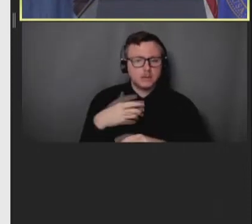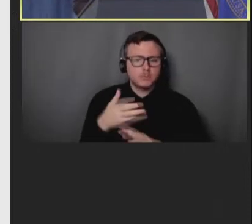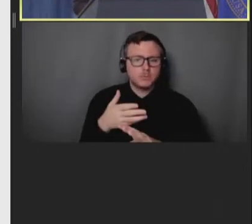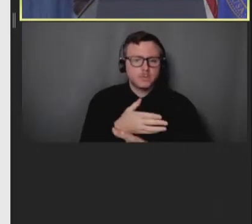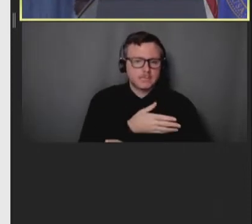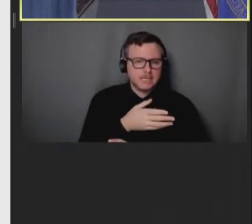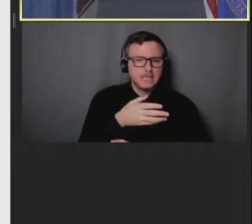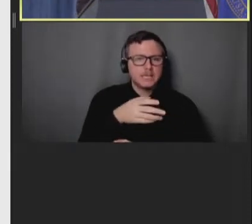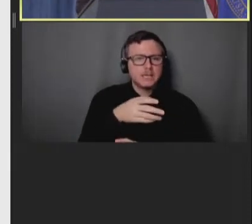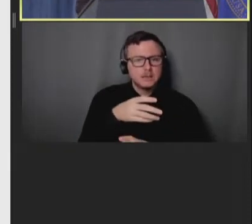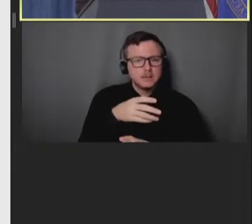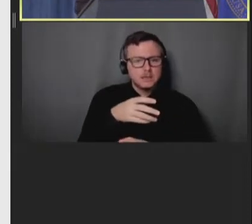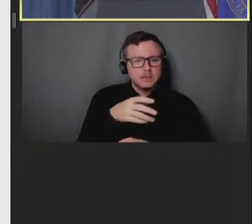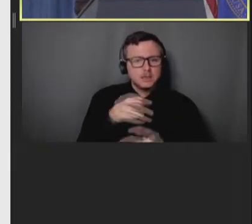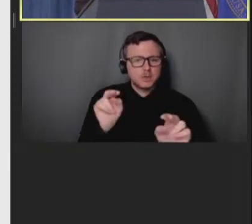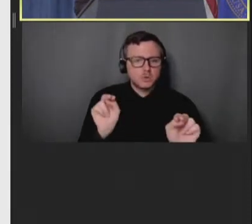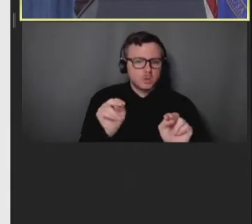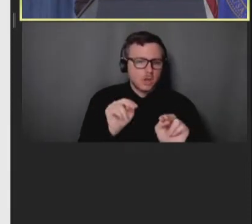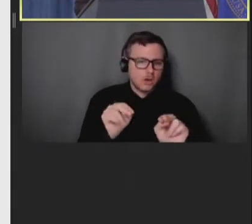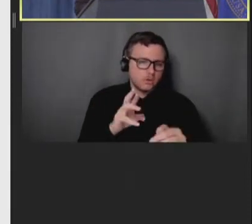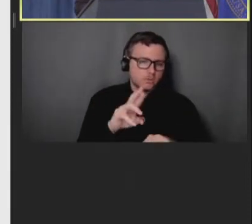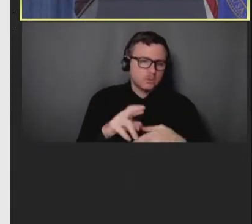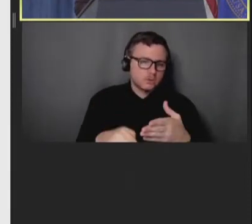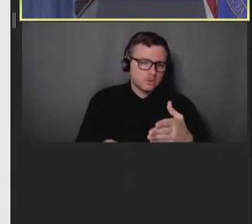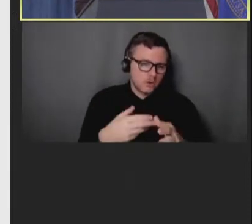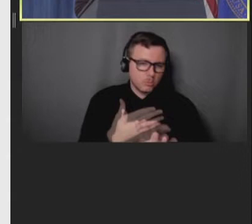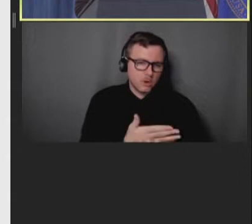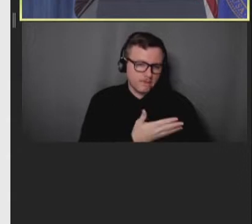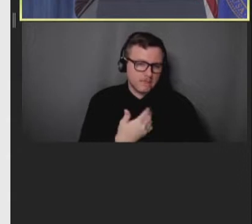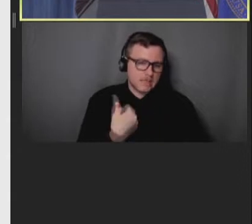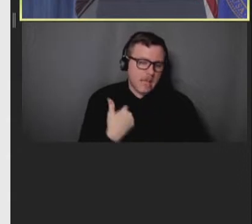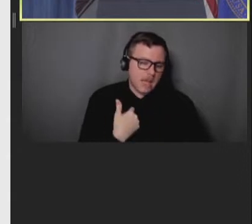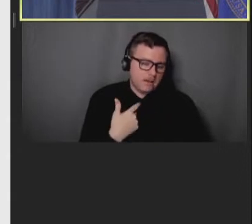result for having had a prior COVID infection. So, we think that this data